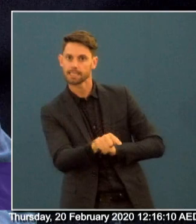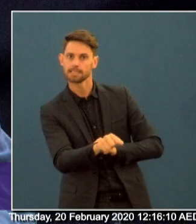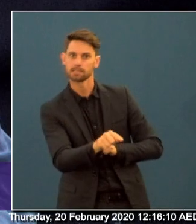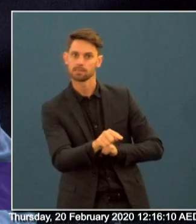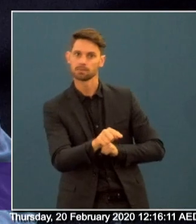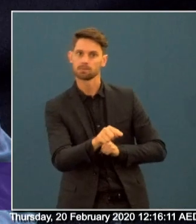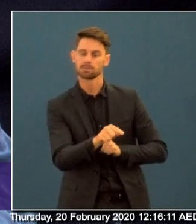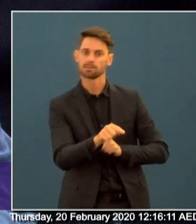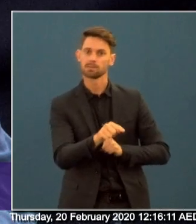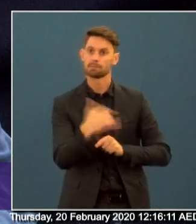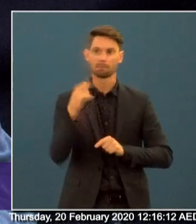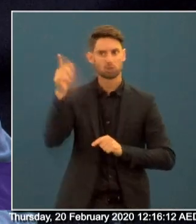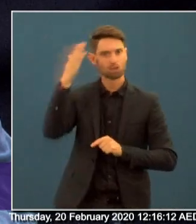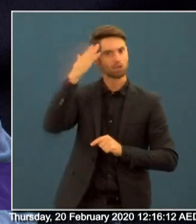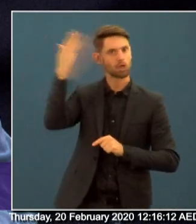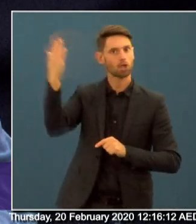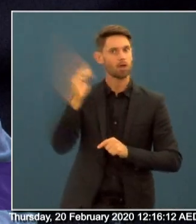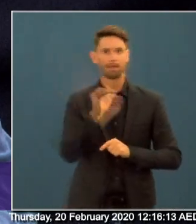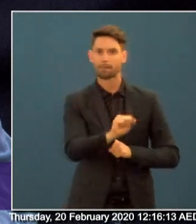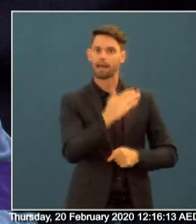health provider is one of a sudden change in behaviour.